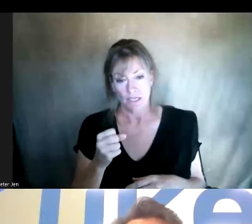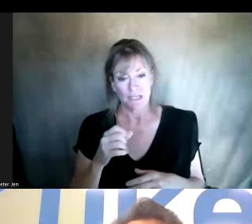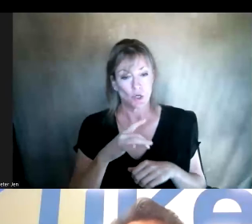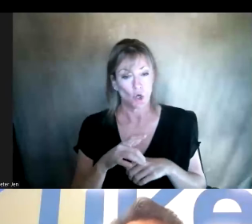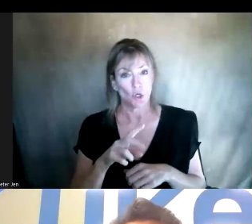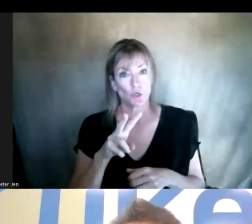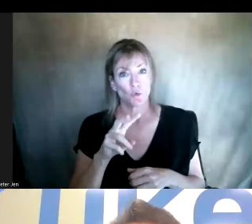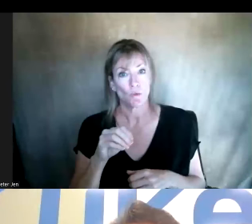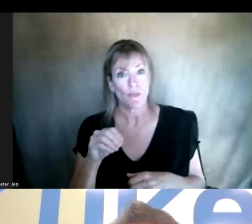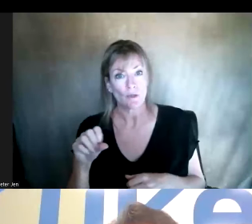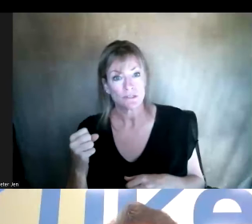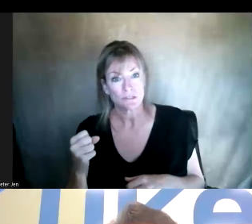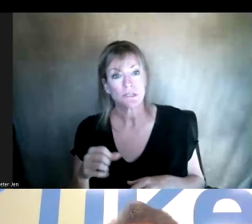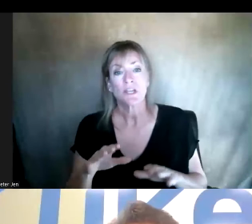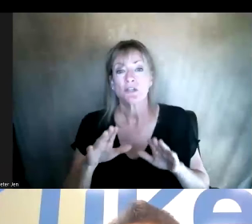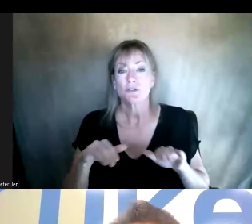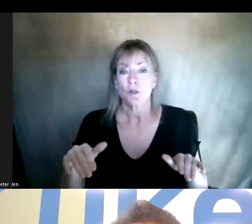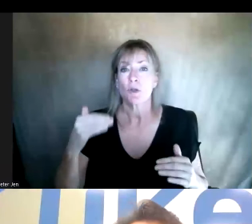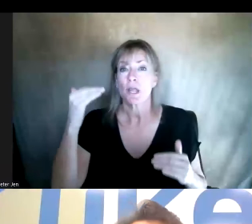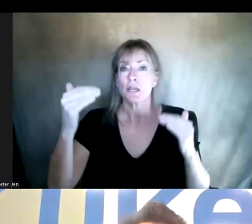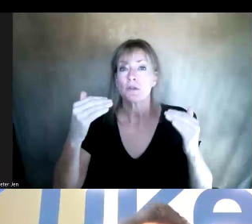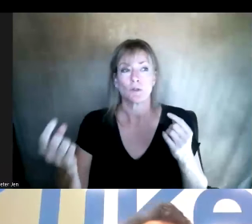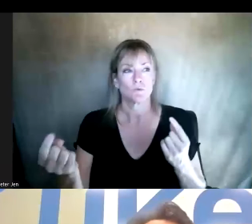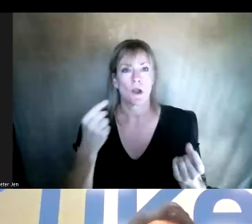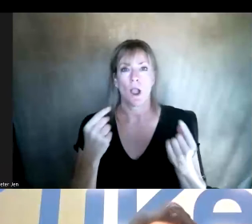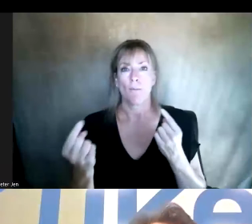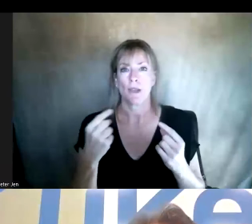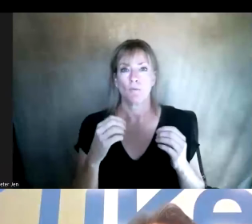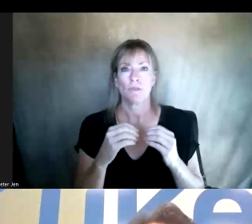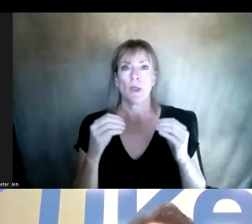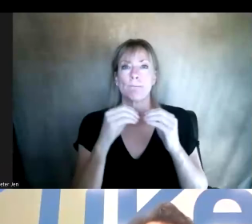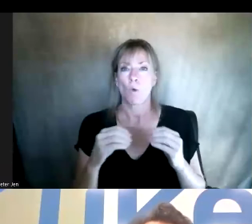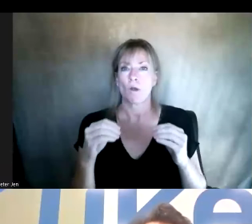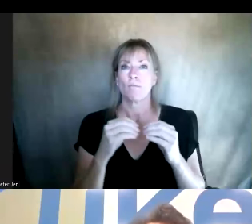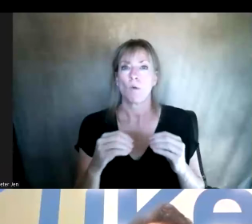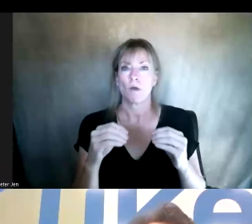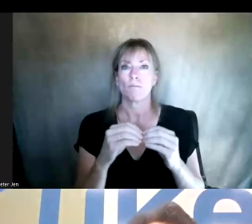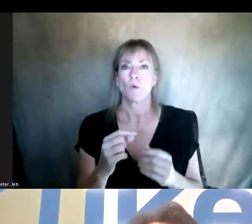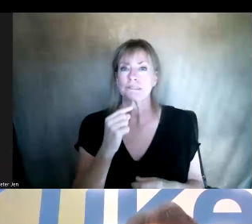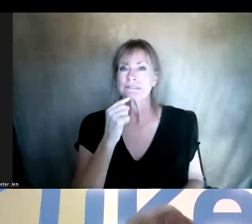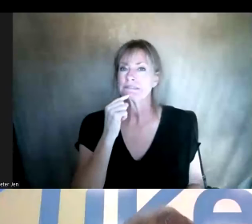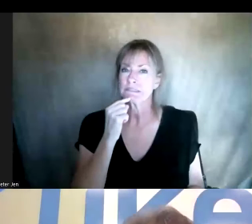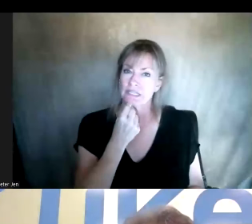CHILDREN IS ADULTS WERE COMING TO US WITH MORE BEHAVIORAL